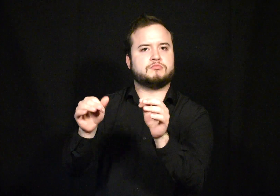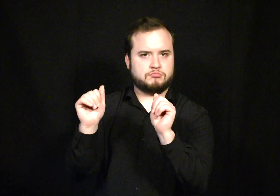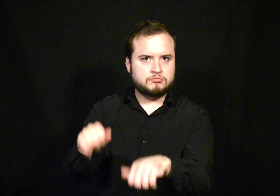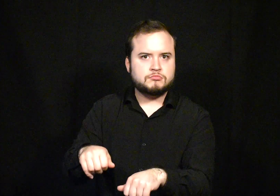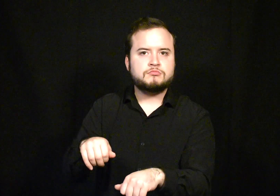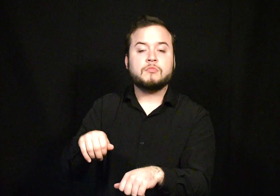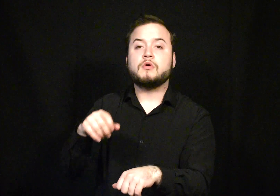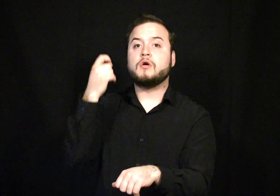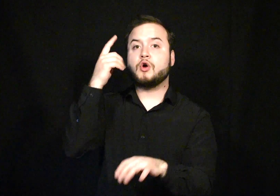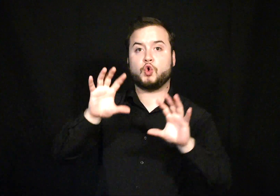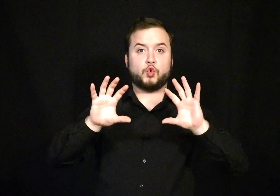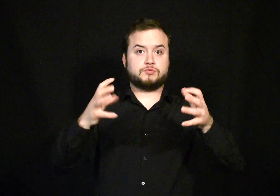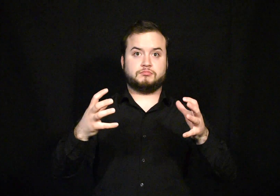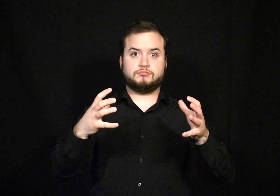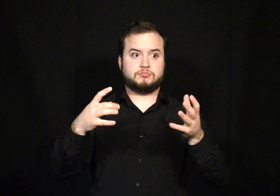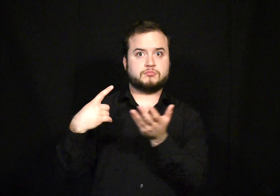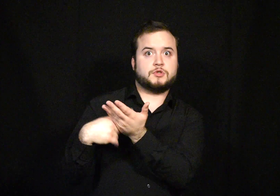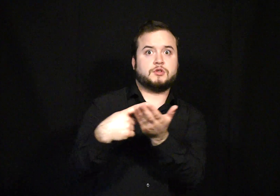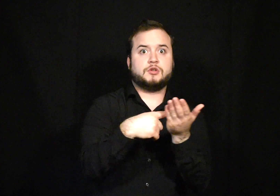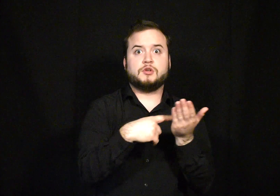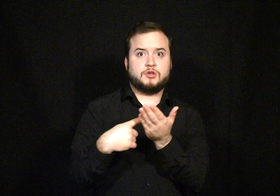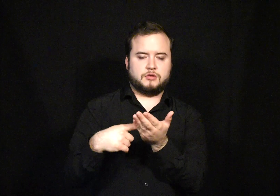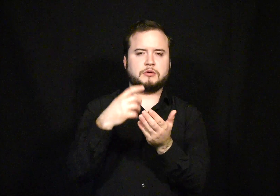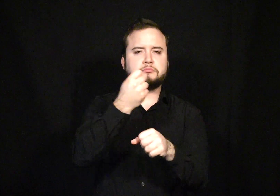When using captioning in group conference situations,